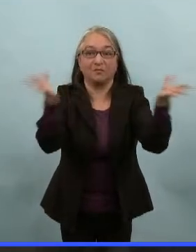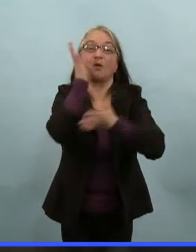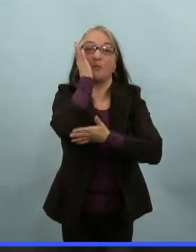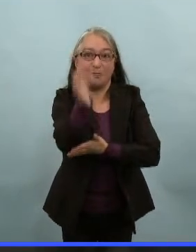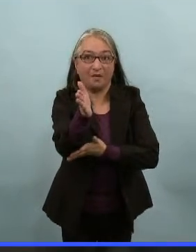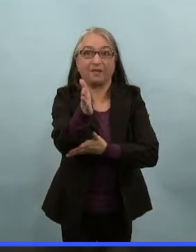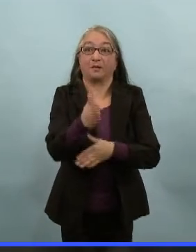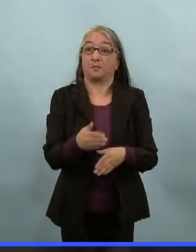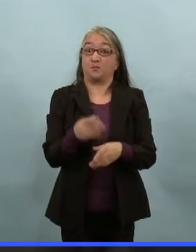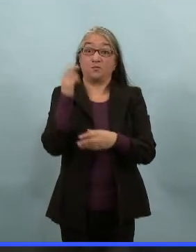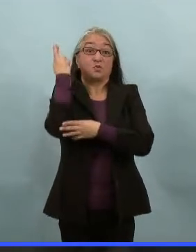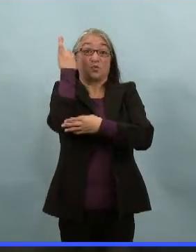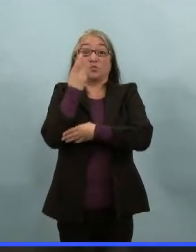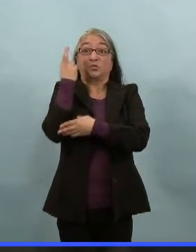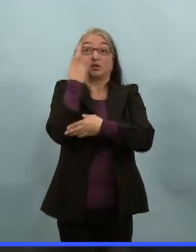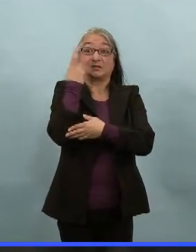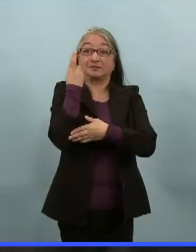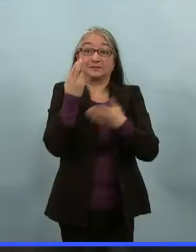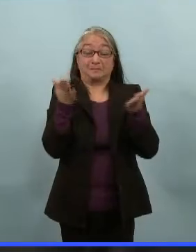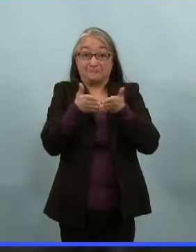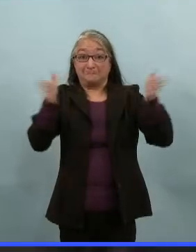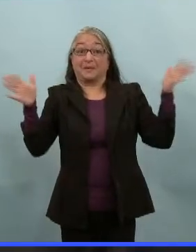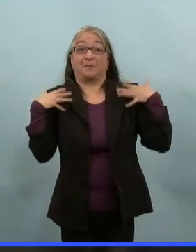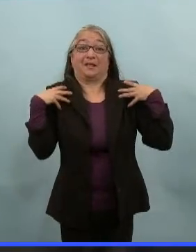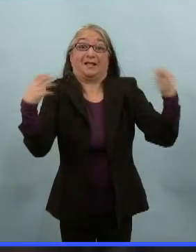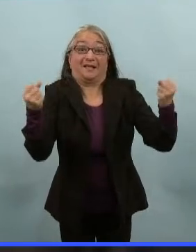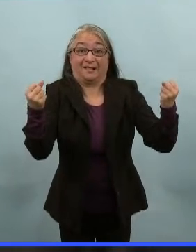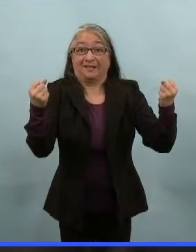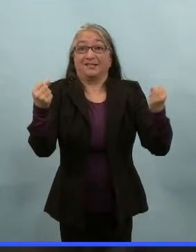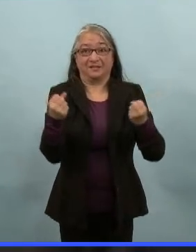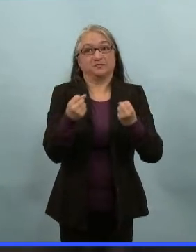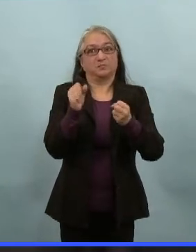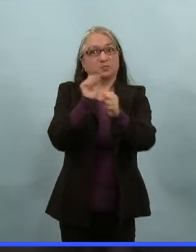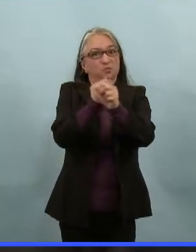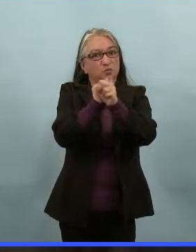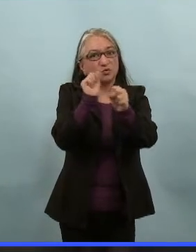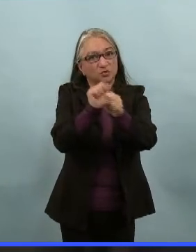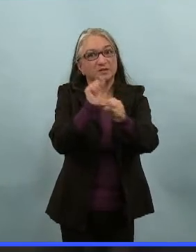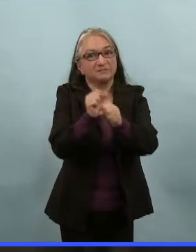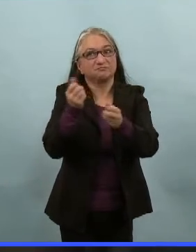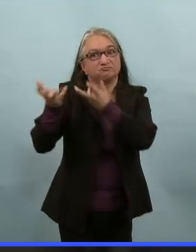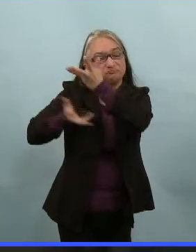health has been working long and hard throughout the pandemic to provide tools and utilize tools